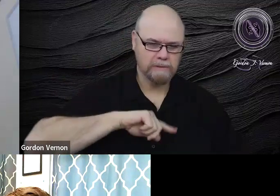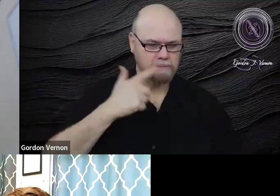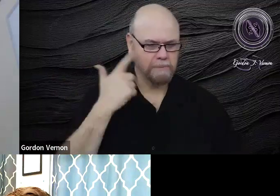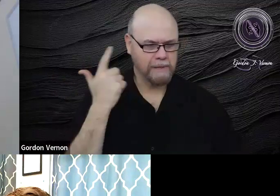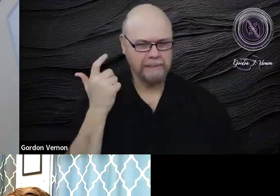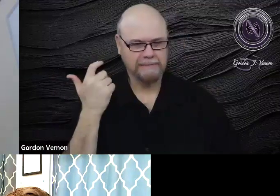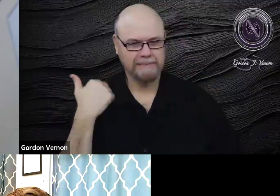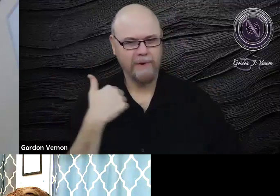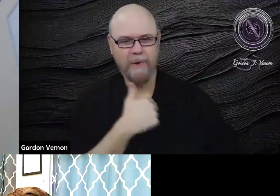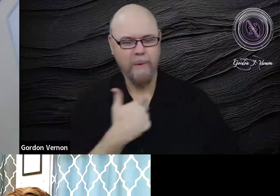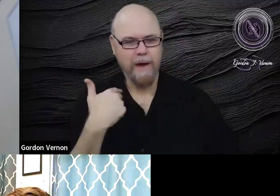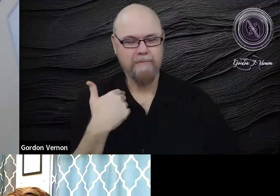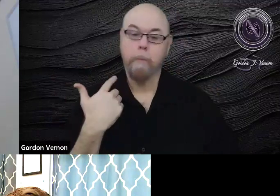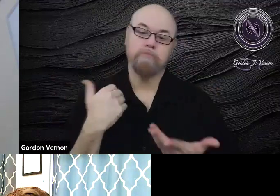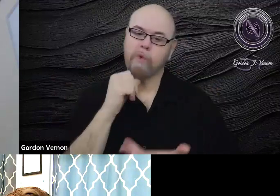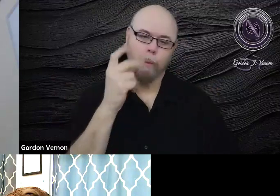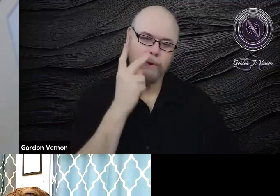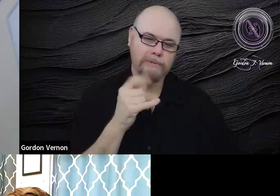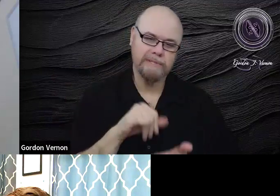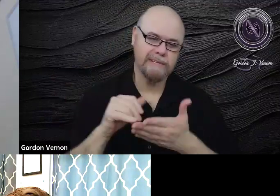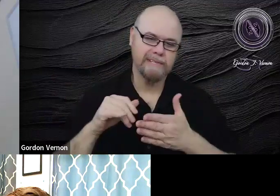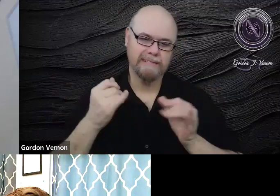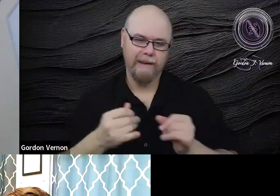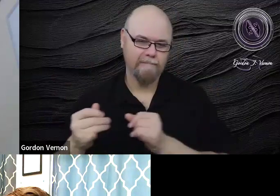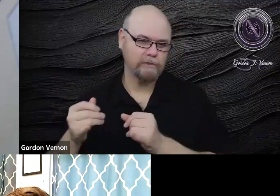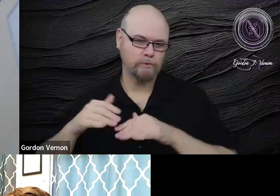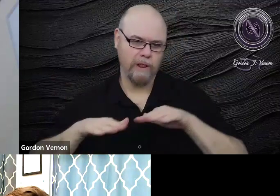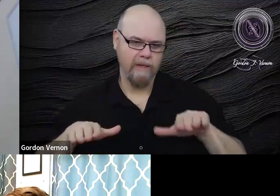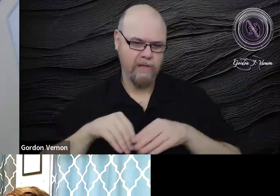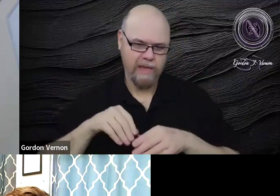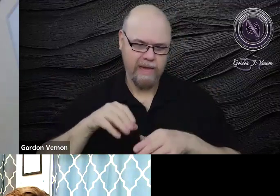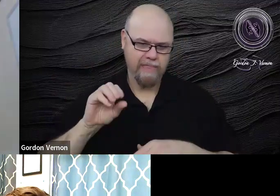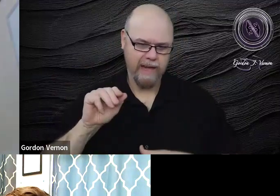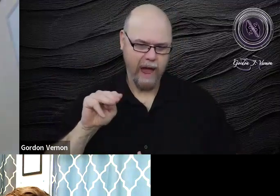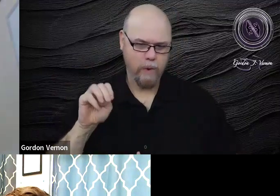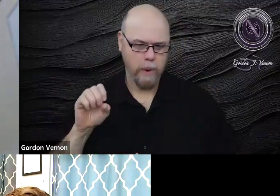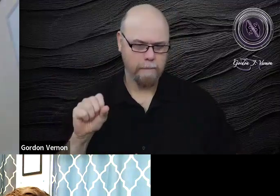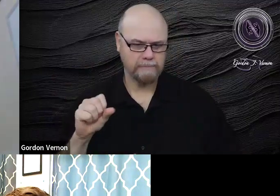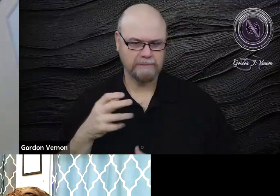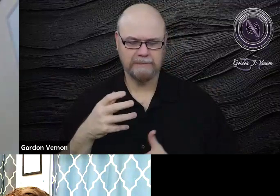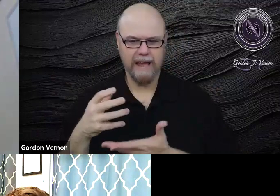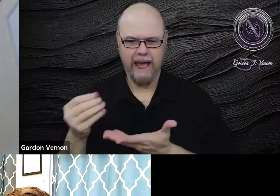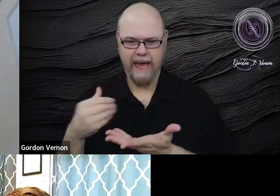are on the diagonal, they have matching subjective and objective noise tolerance.